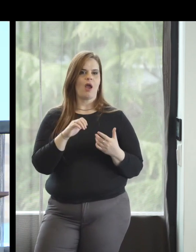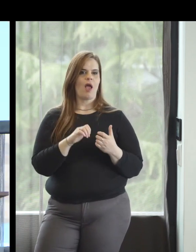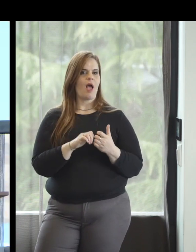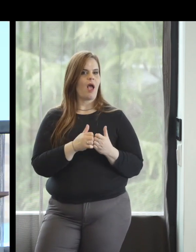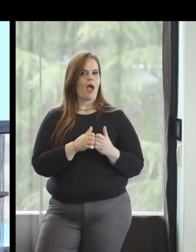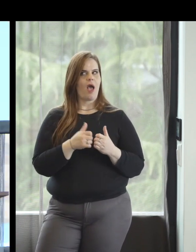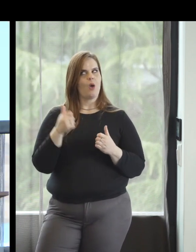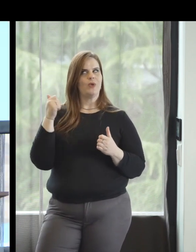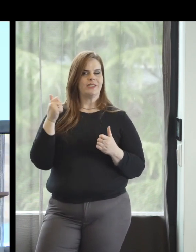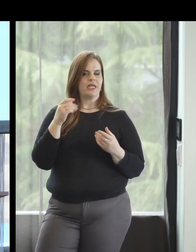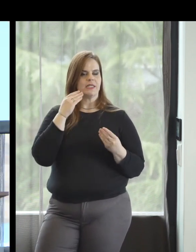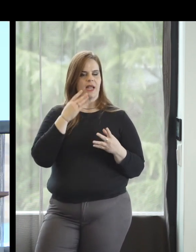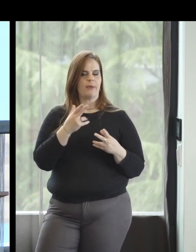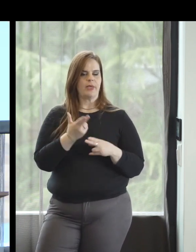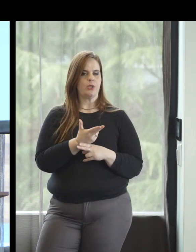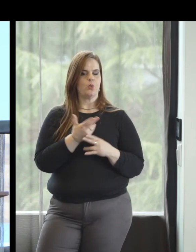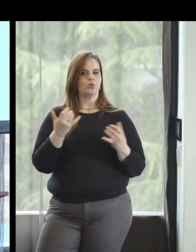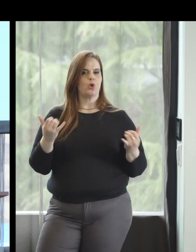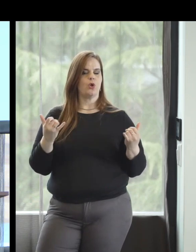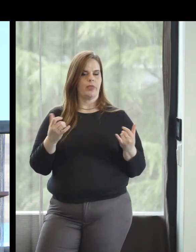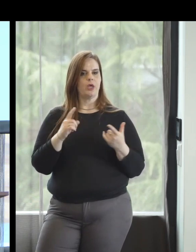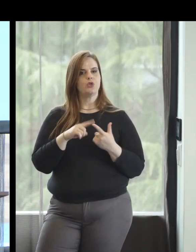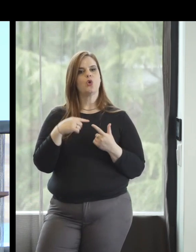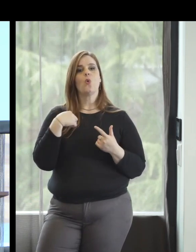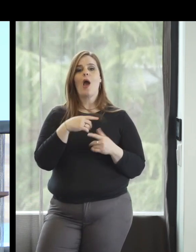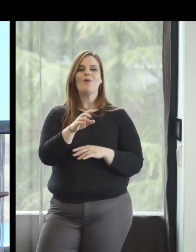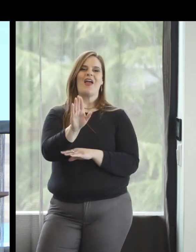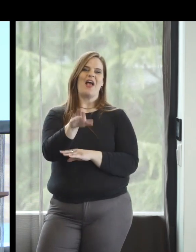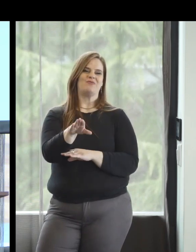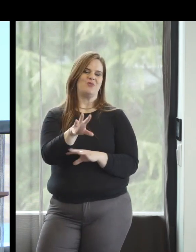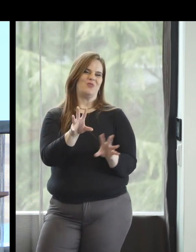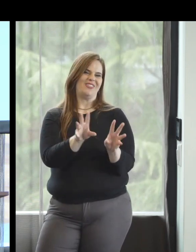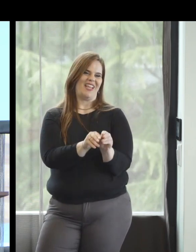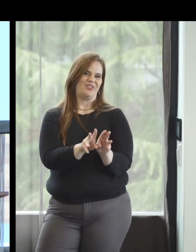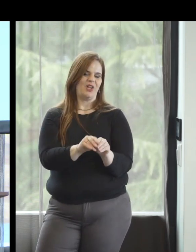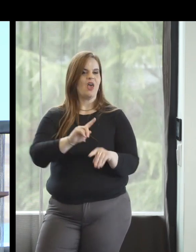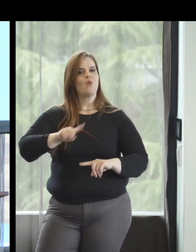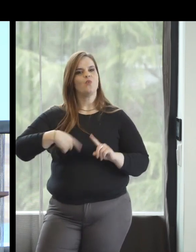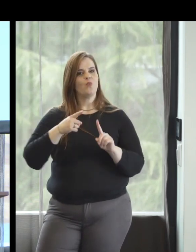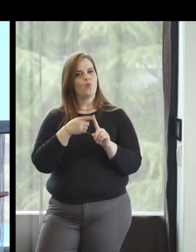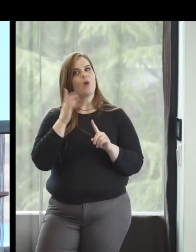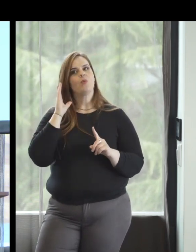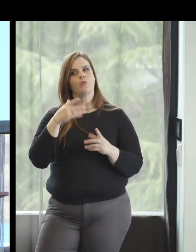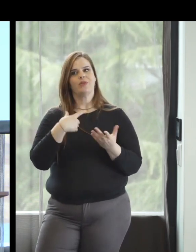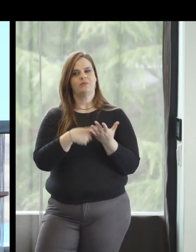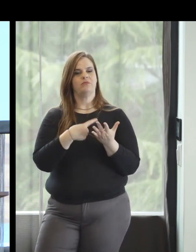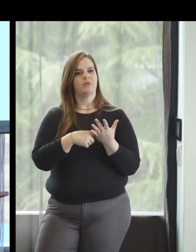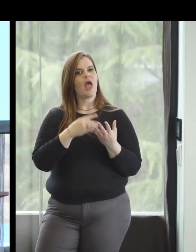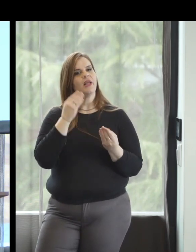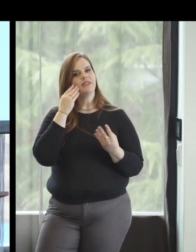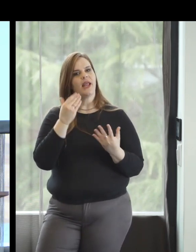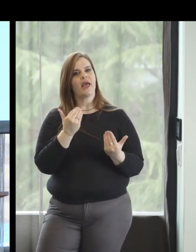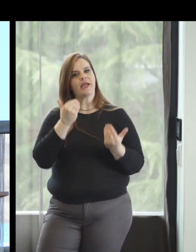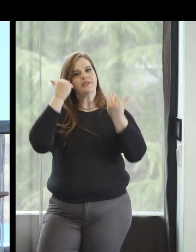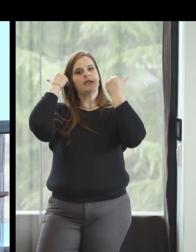data being used currently to our afternoon session when we will talk about data consumption by different